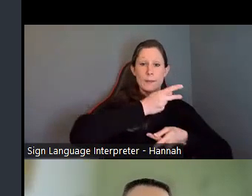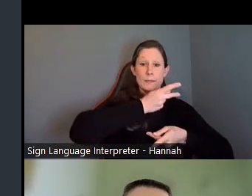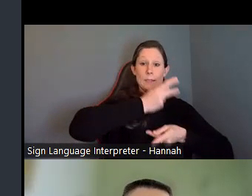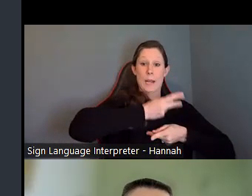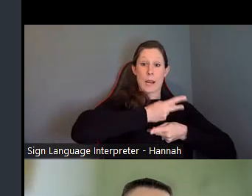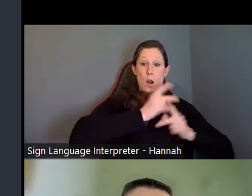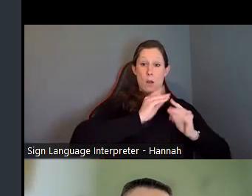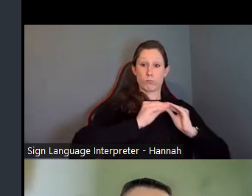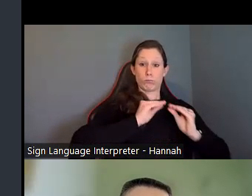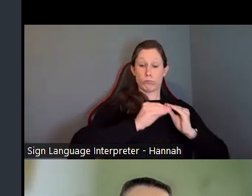worry about it.